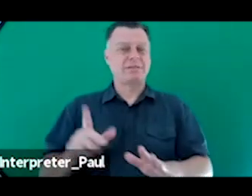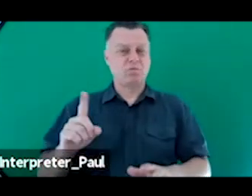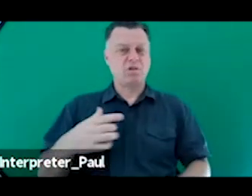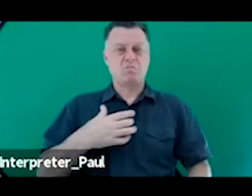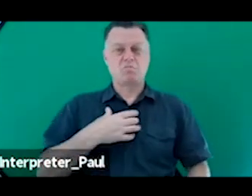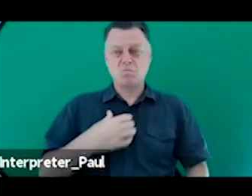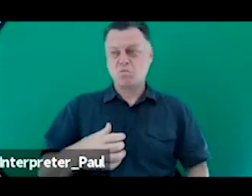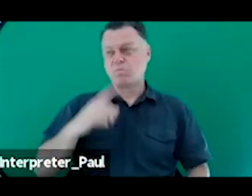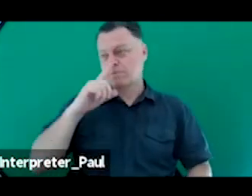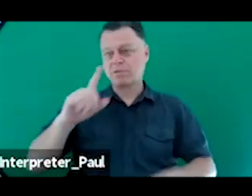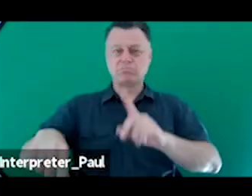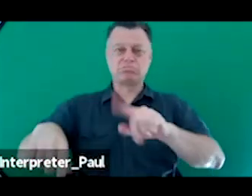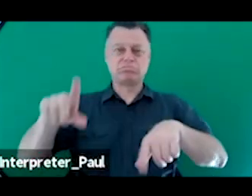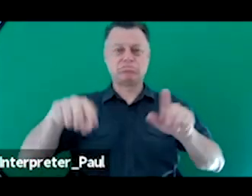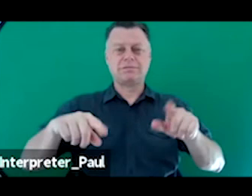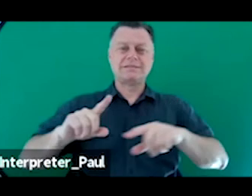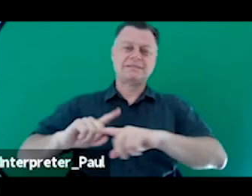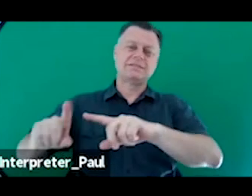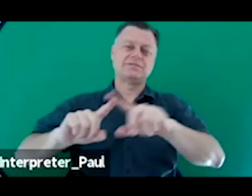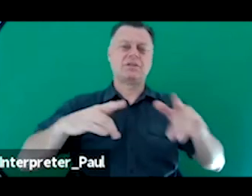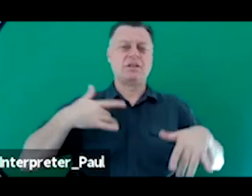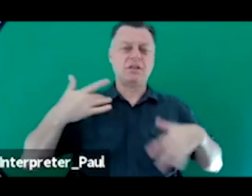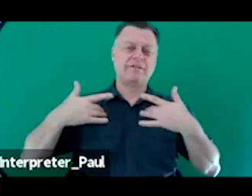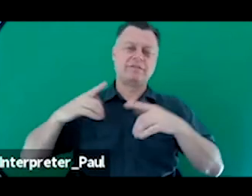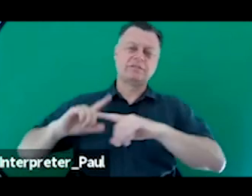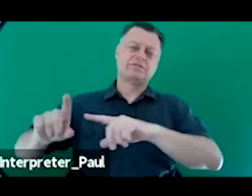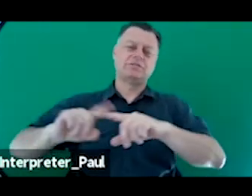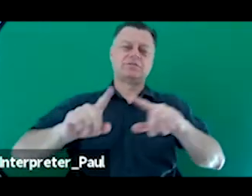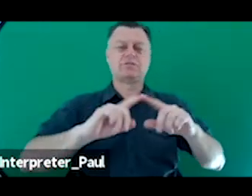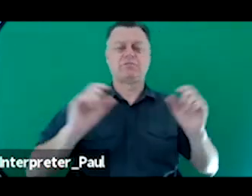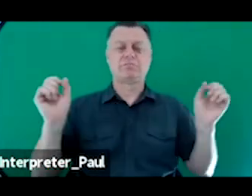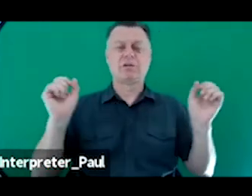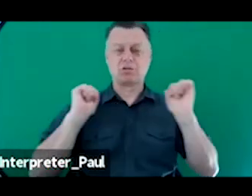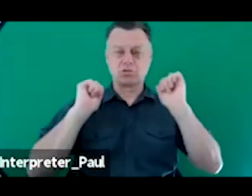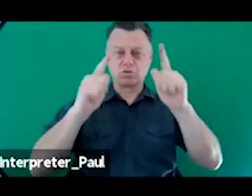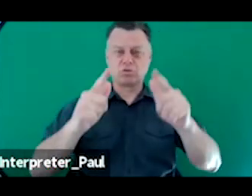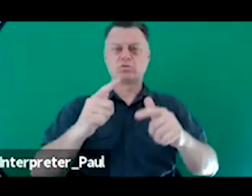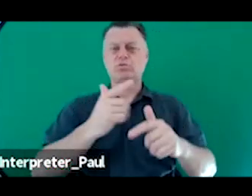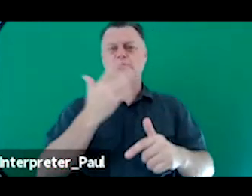from more and more various backgrounds are coming to school with us. So,